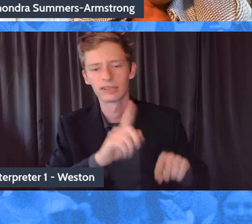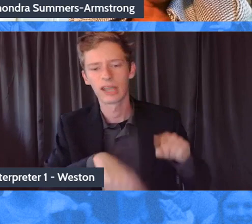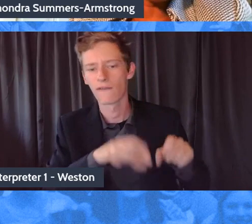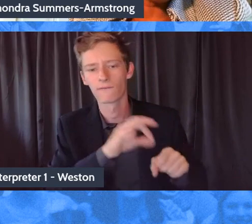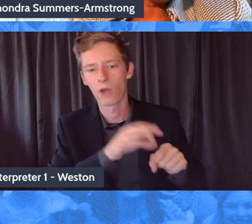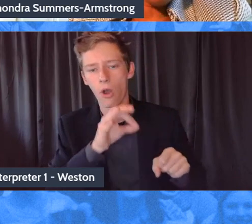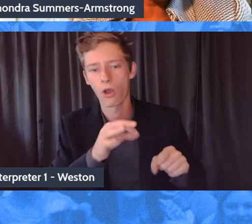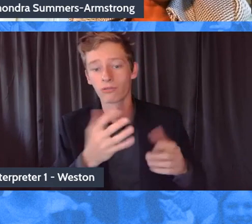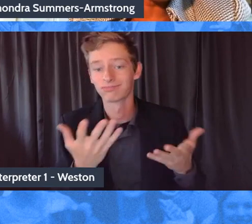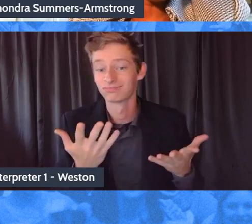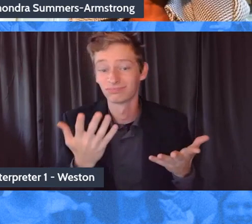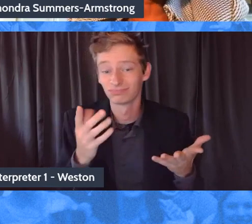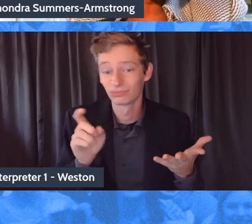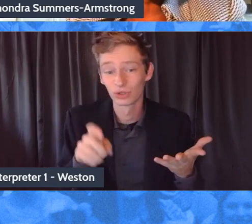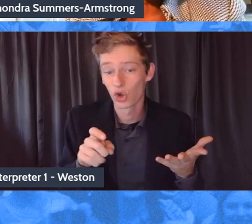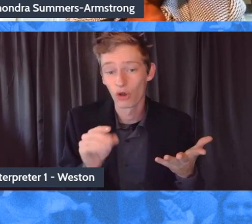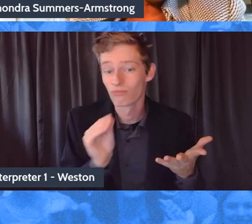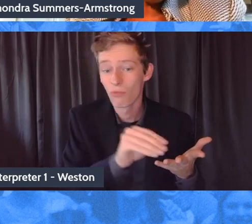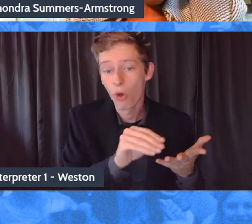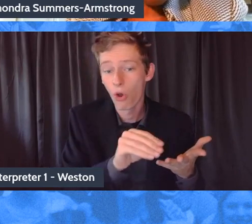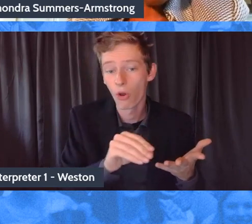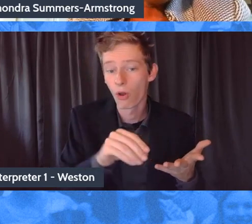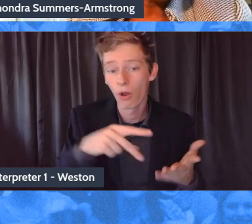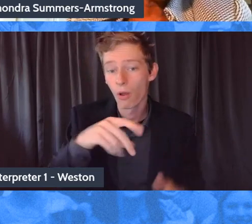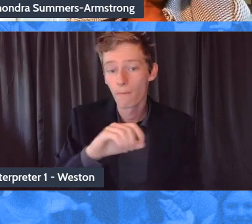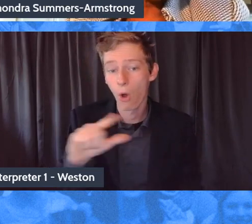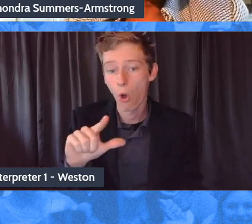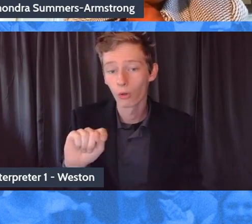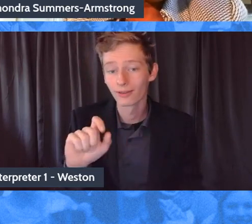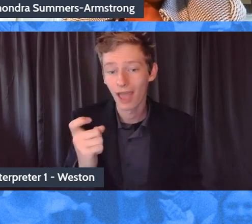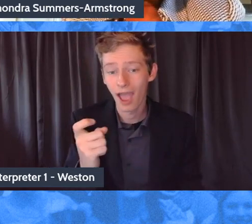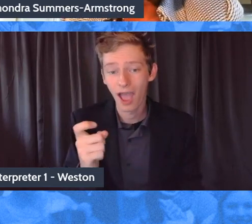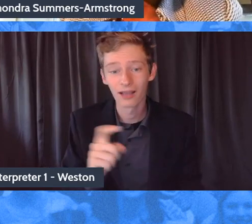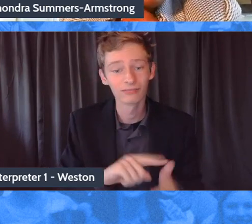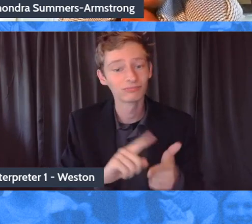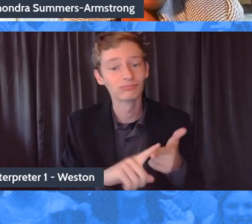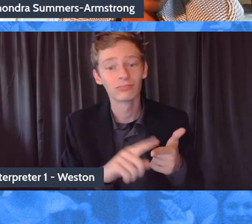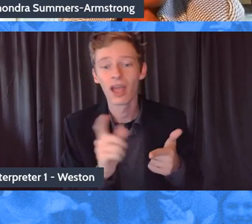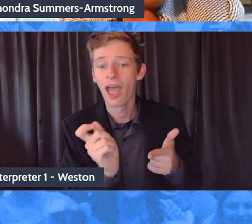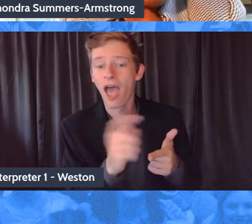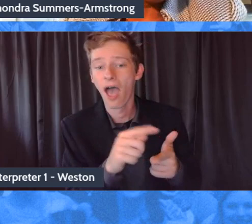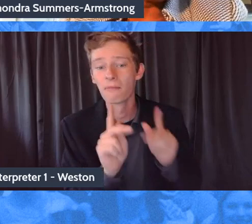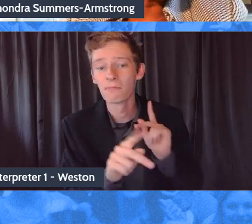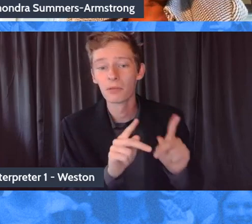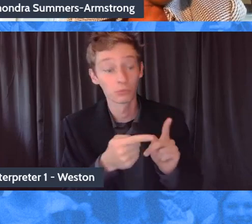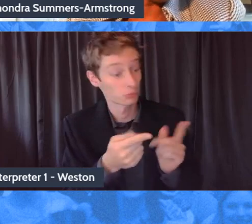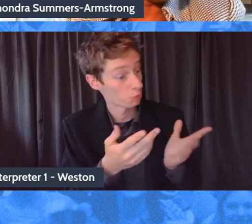You might as well ask someone how many jelly beans are in a jar. This is what we're looking at and it is scary,